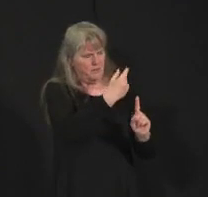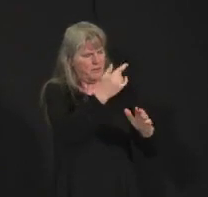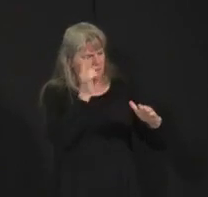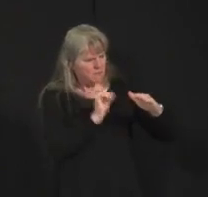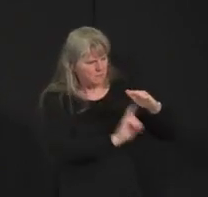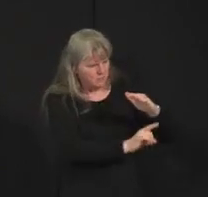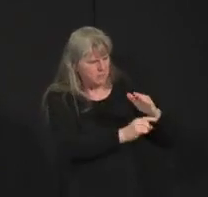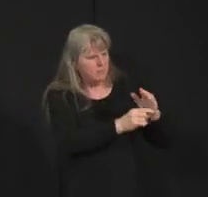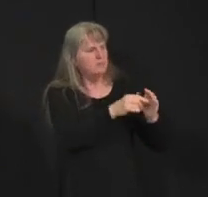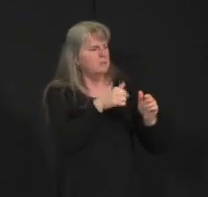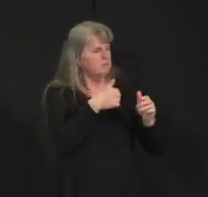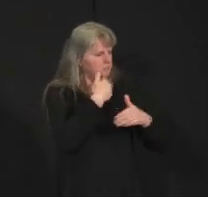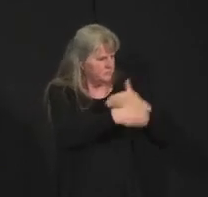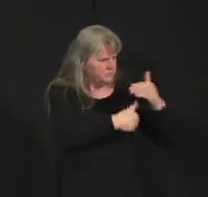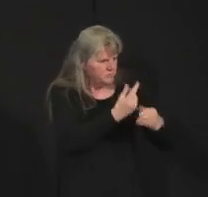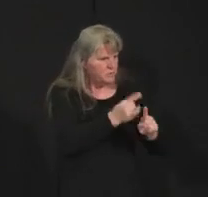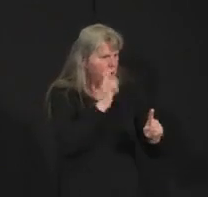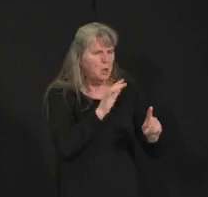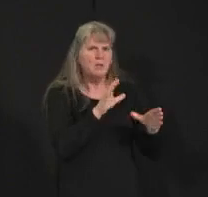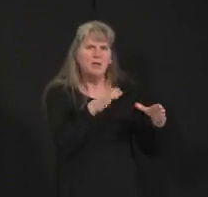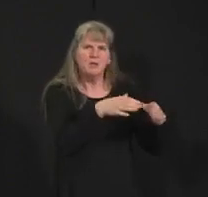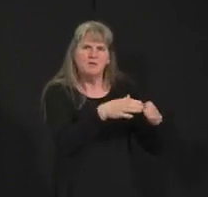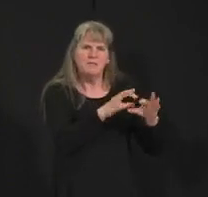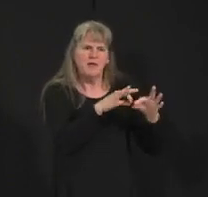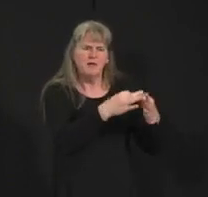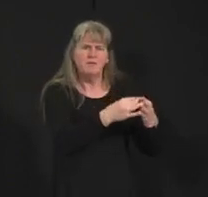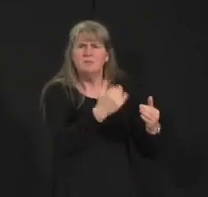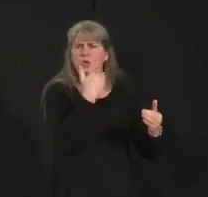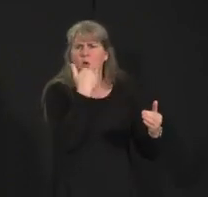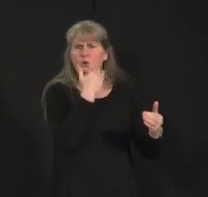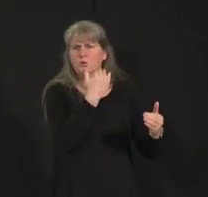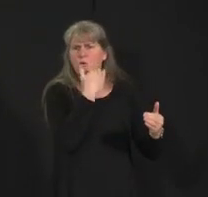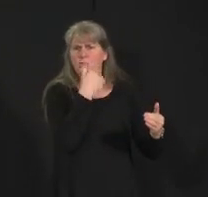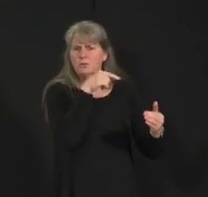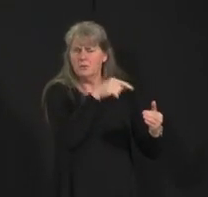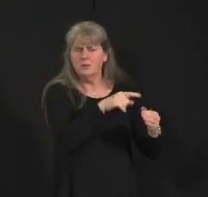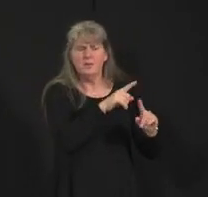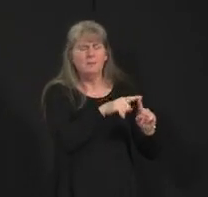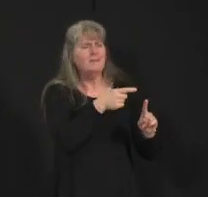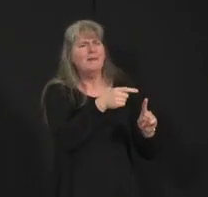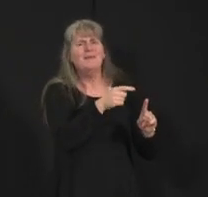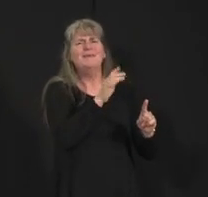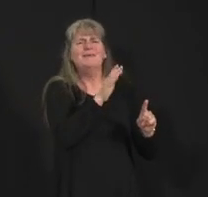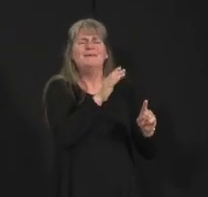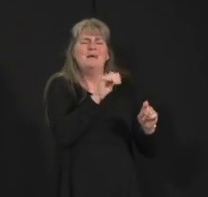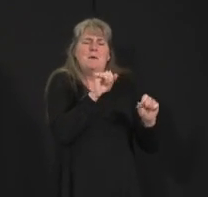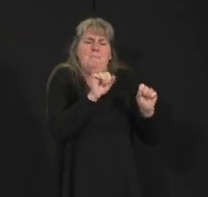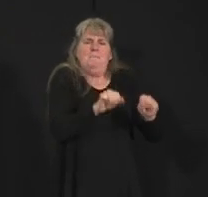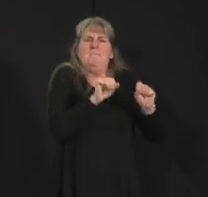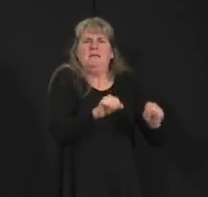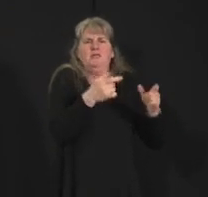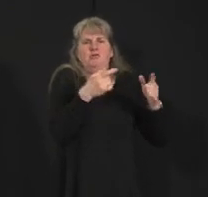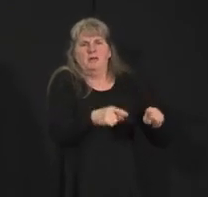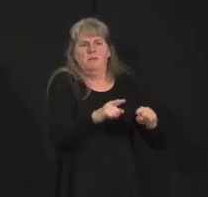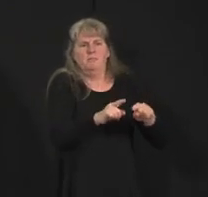self-isolation that was followed by the family members, we're always looking for potential leaks and that is really part of